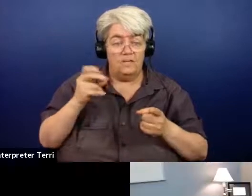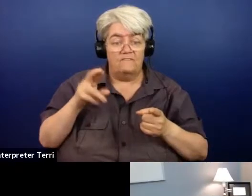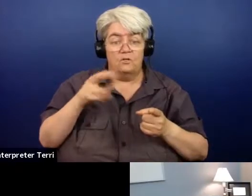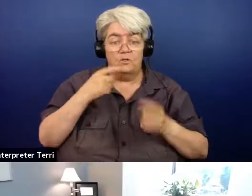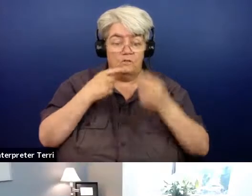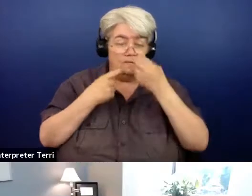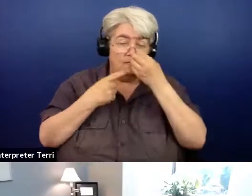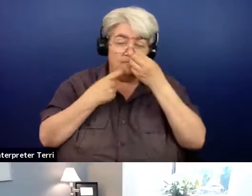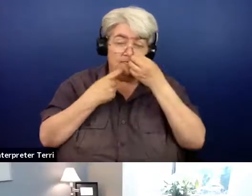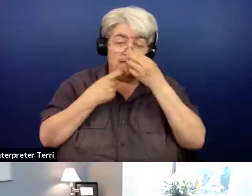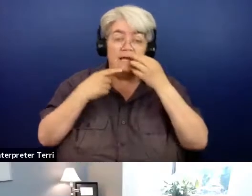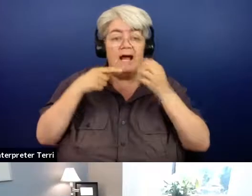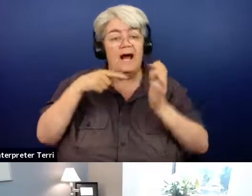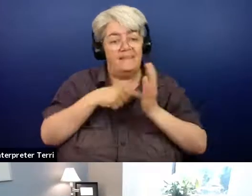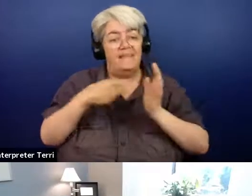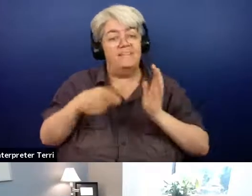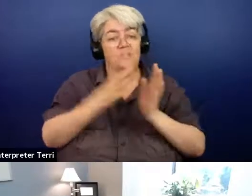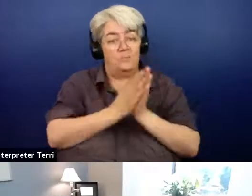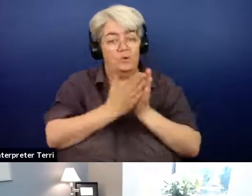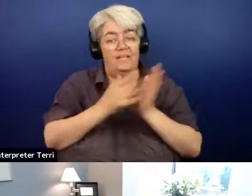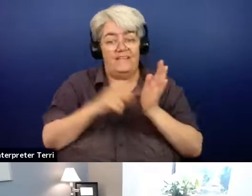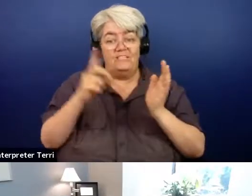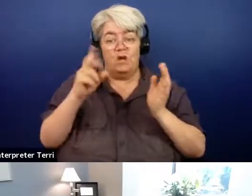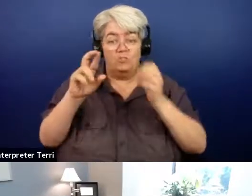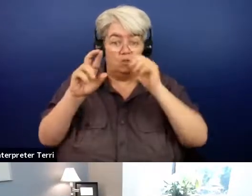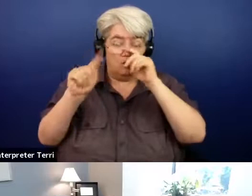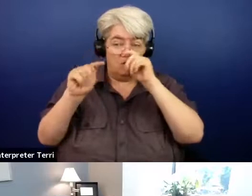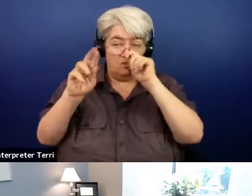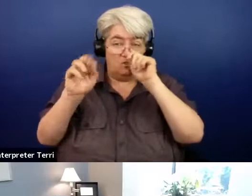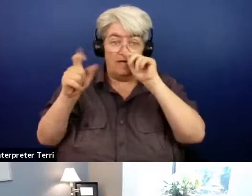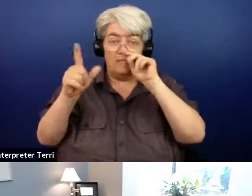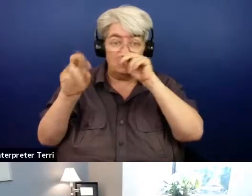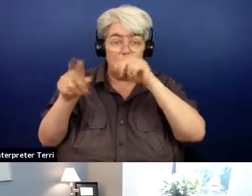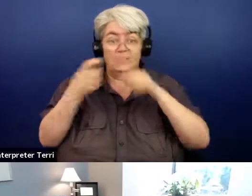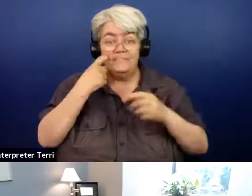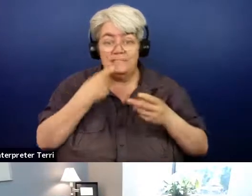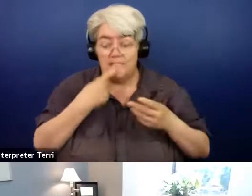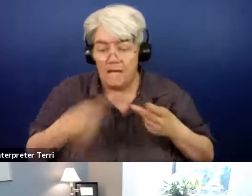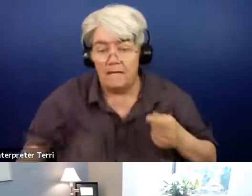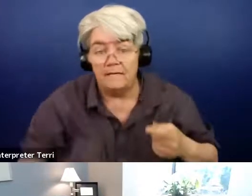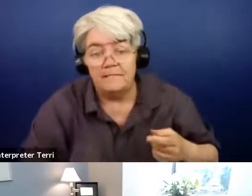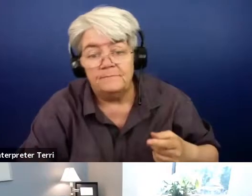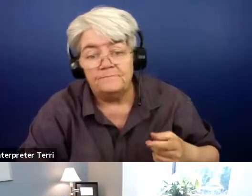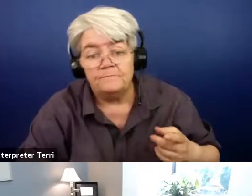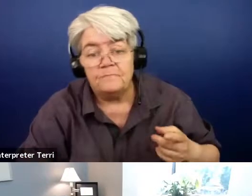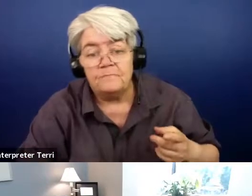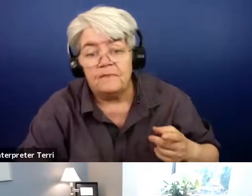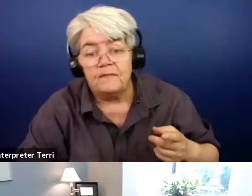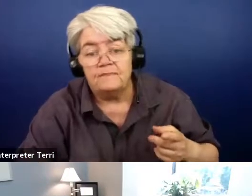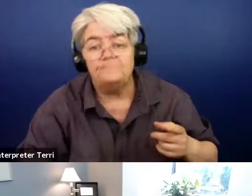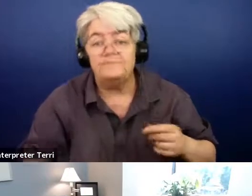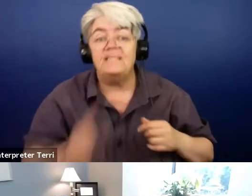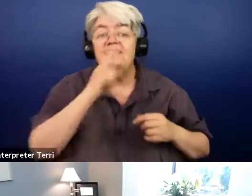I think the booklet that Dr. Trexler was talking about definitely sounds like it would